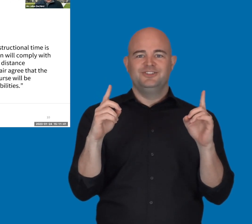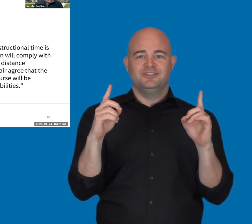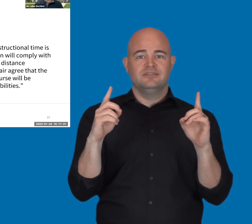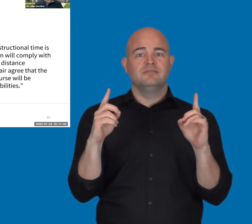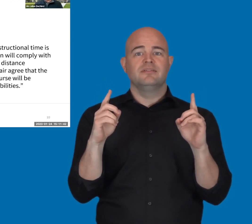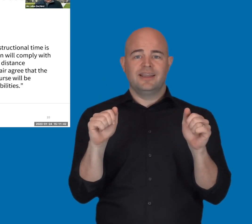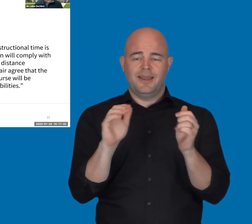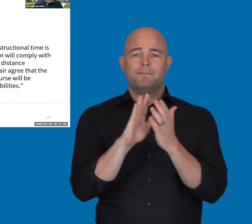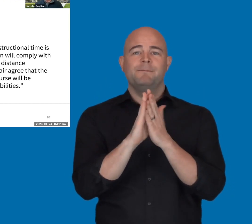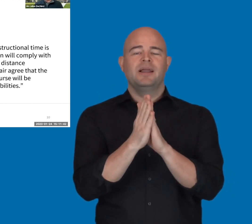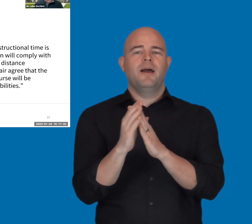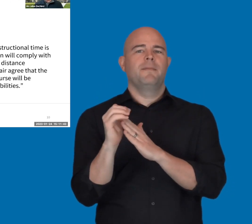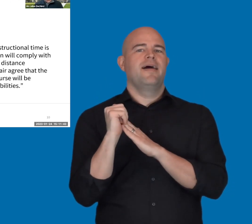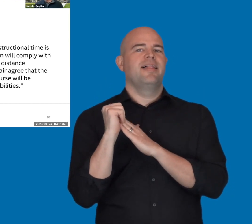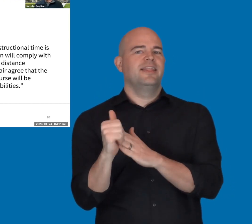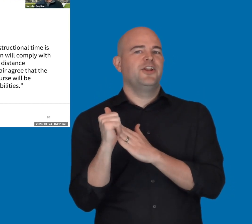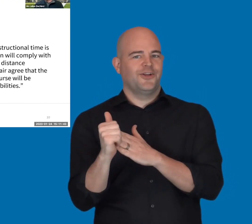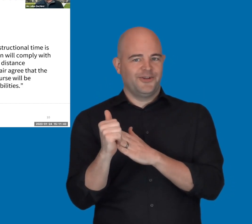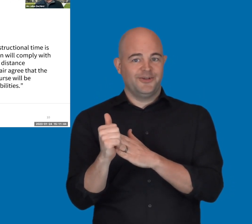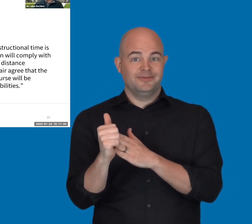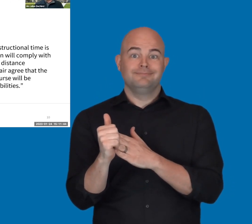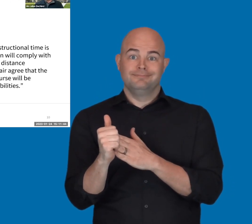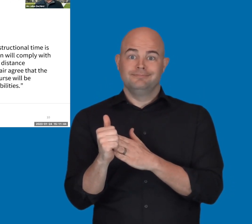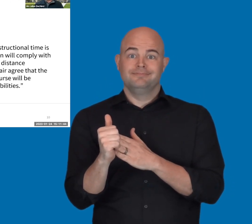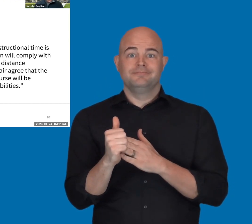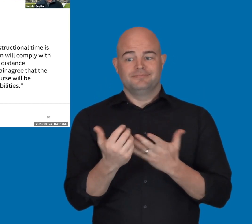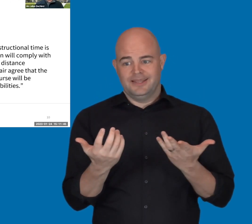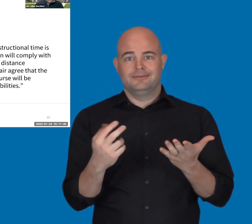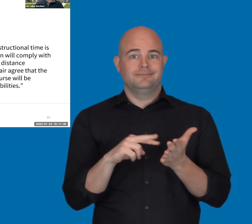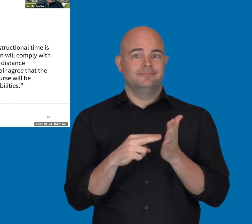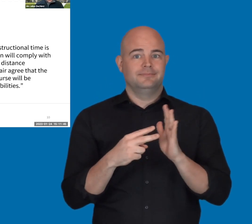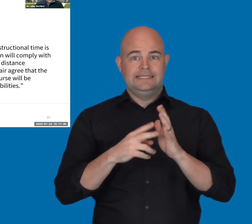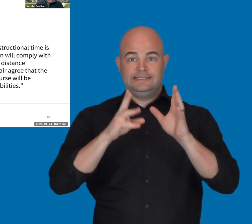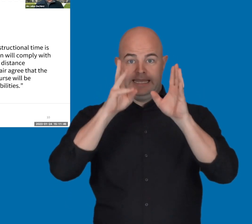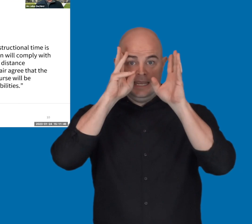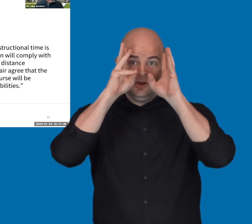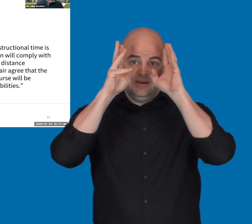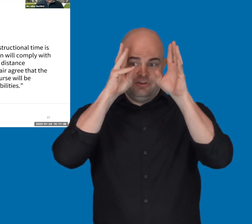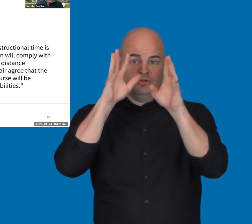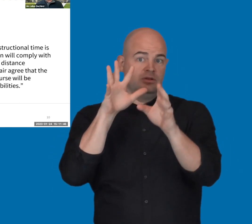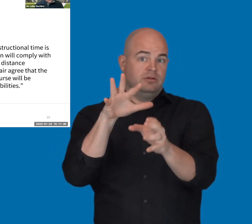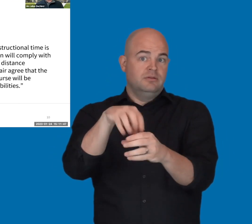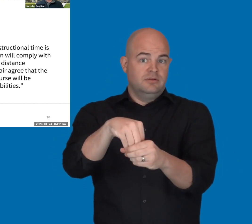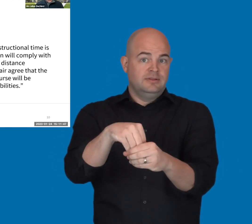So, I think I'm done. And whoever is next go for it. Thank you.